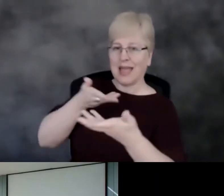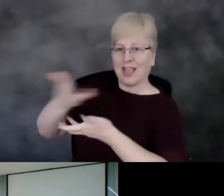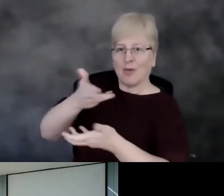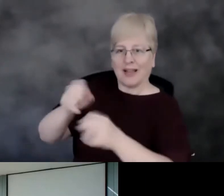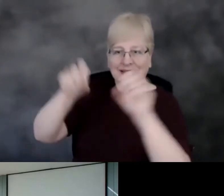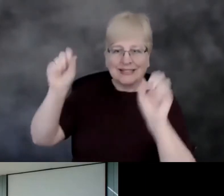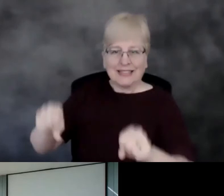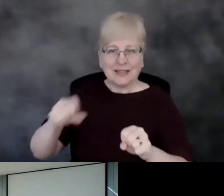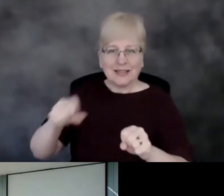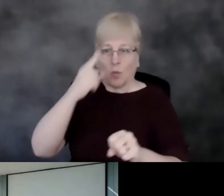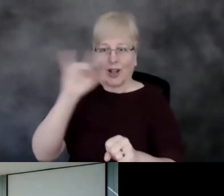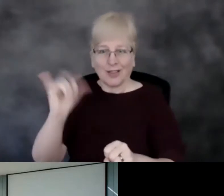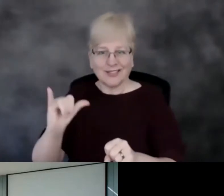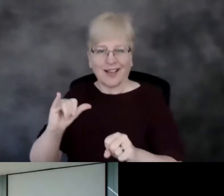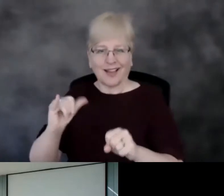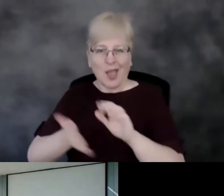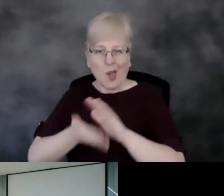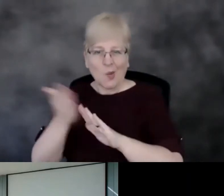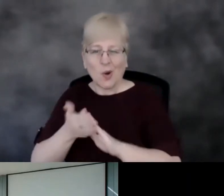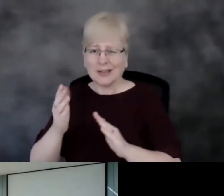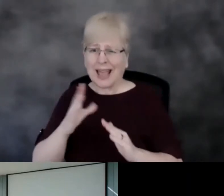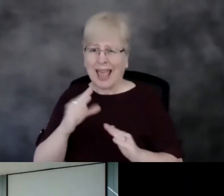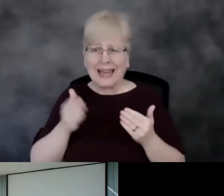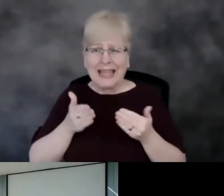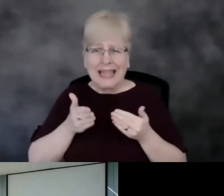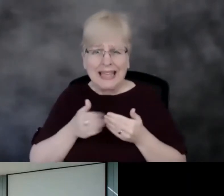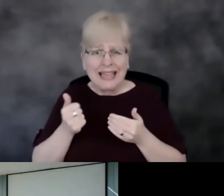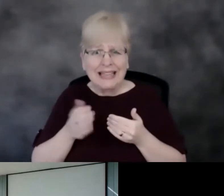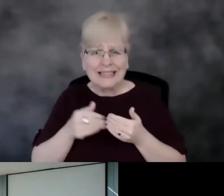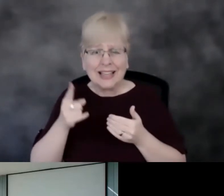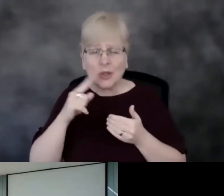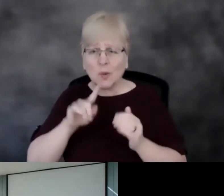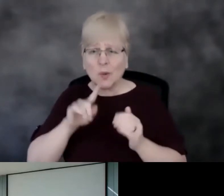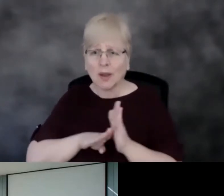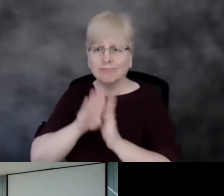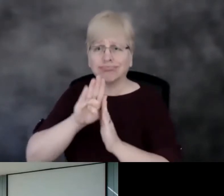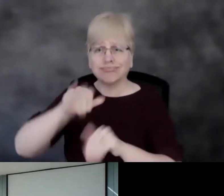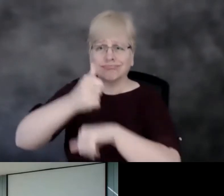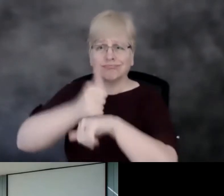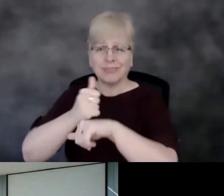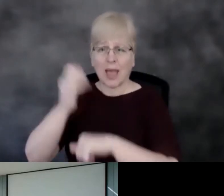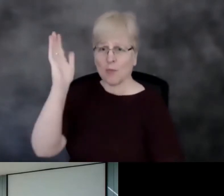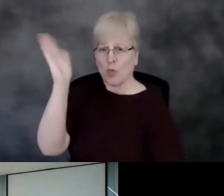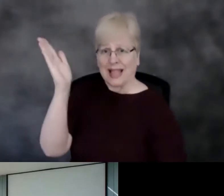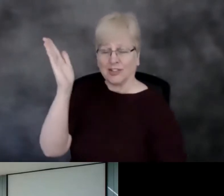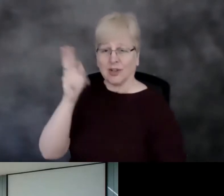16:18:12 And how easily you can create a presentation and posted, and then use it